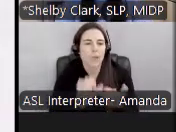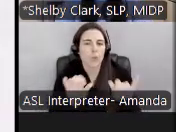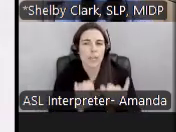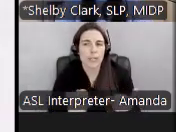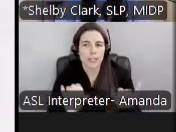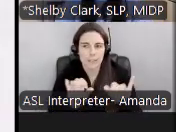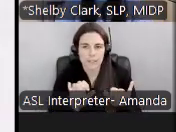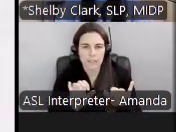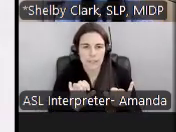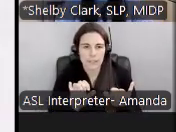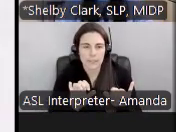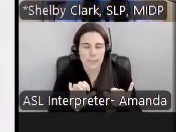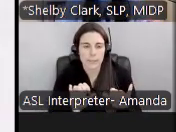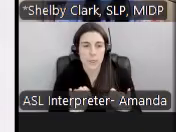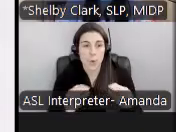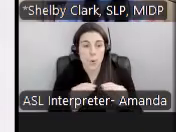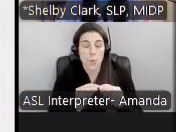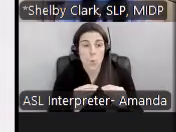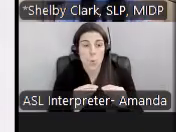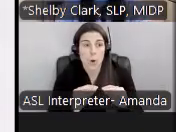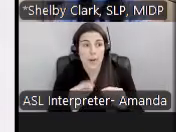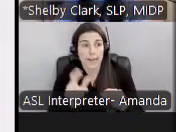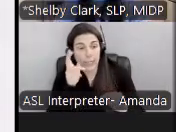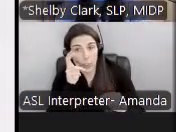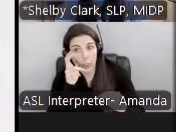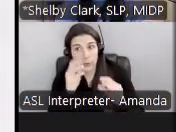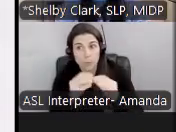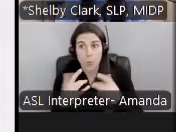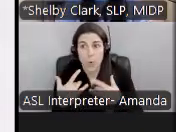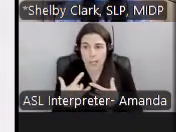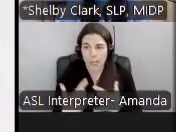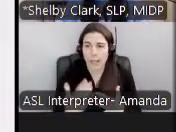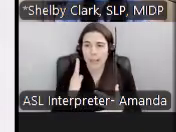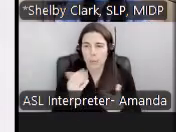The more times she hears a word, the more likely it is that she's going to try to imitate it.